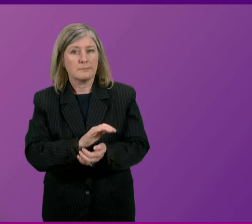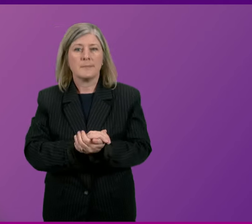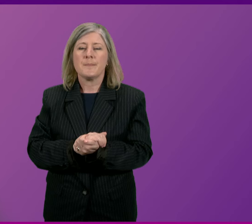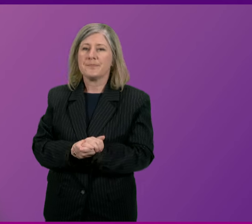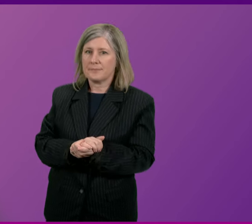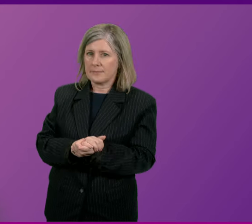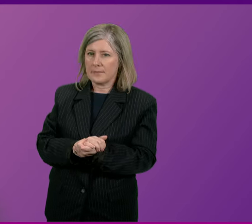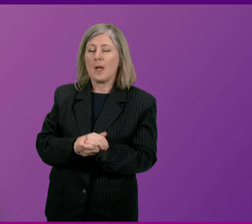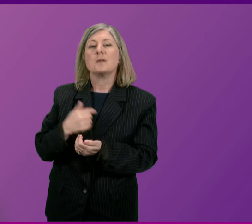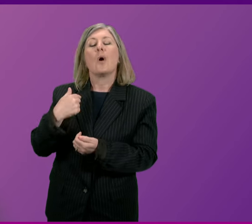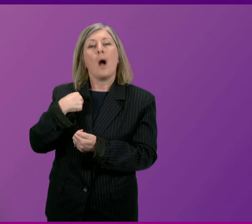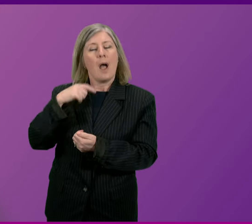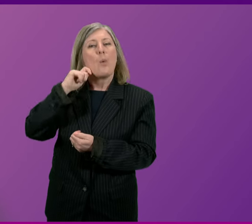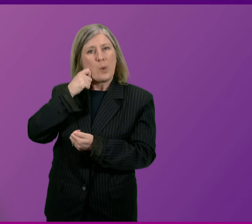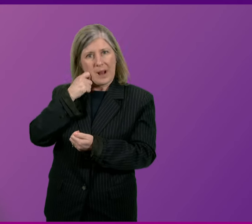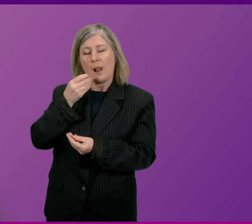I will convey to the Lord Advocate the issues that Pauline McNeill and Russell Findlay have